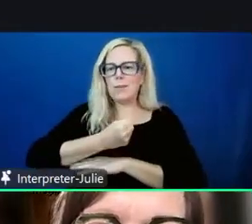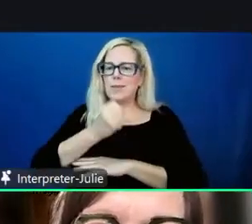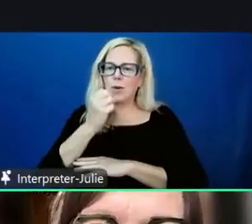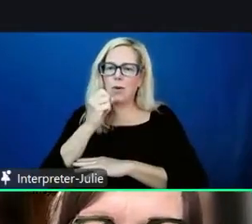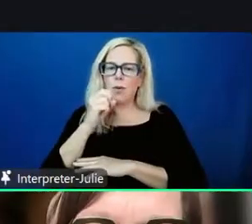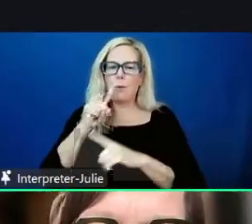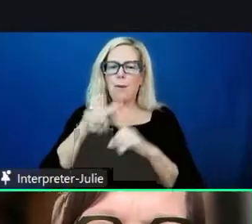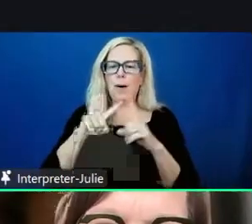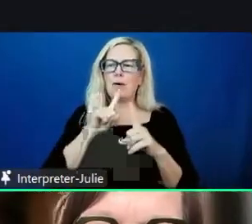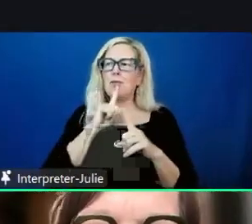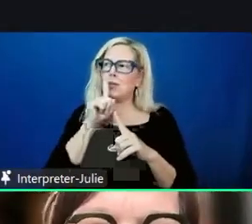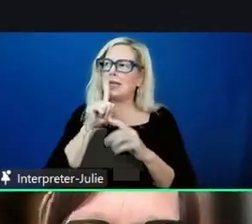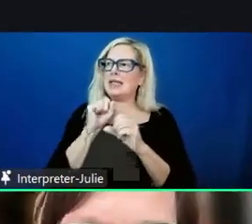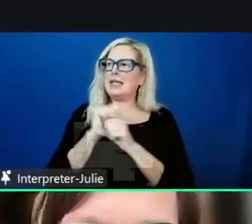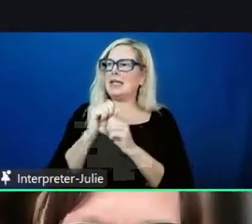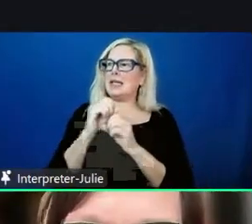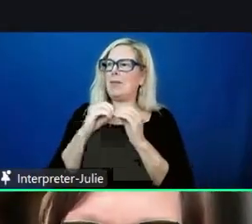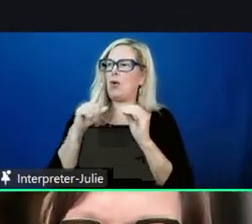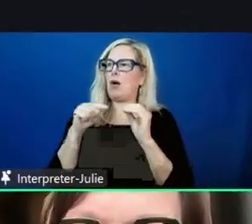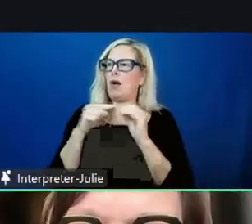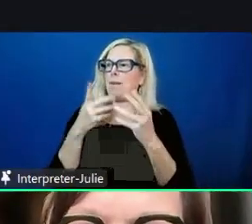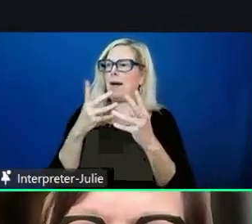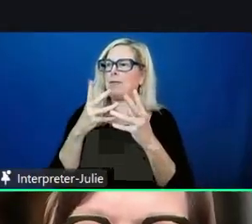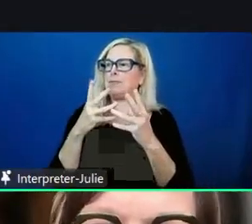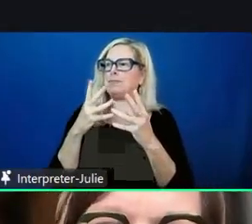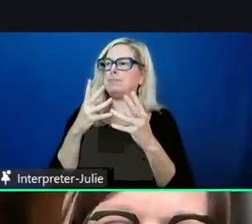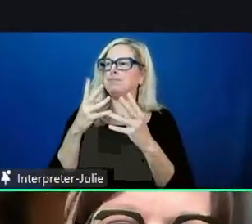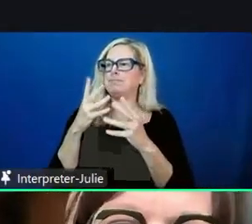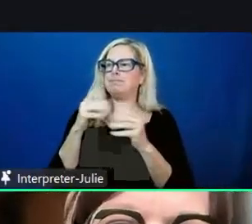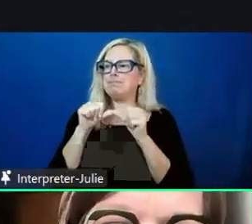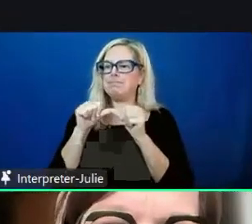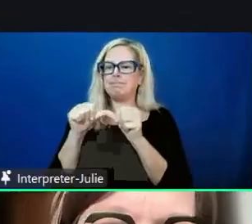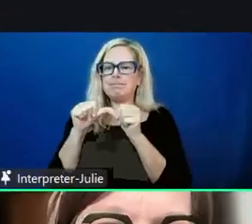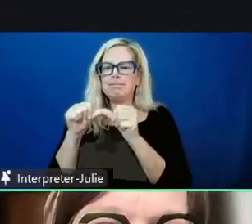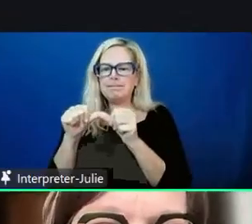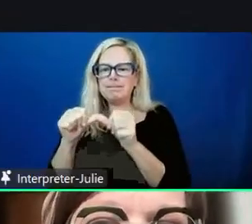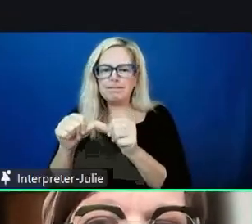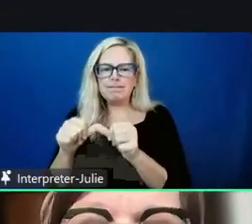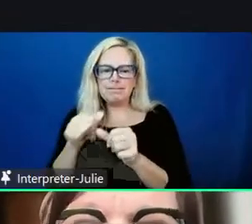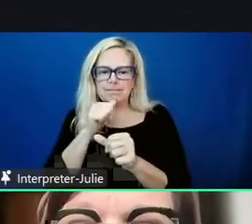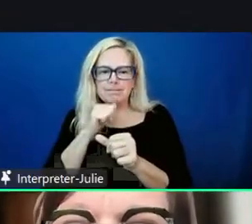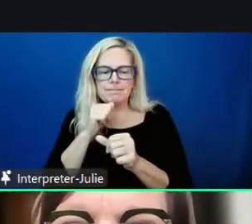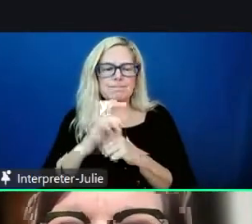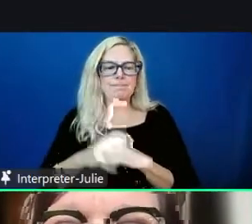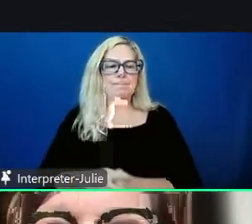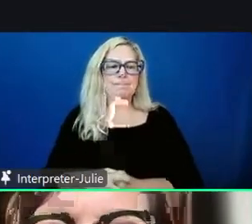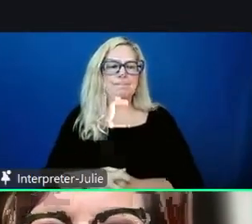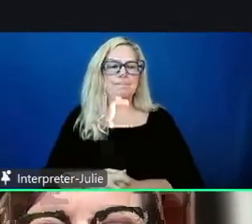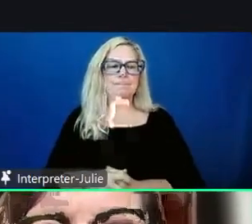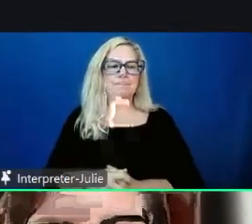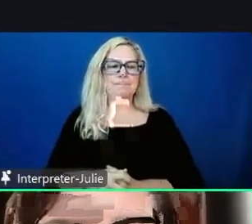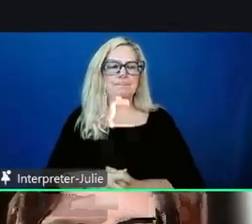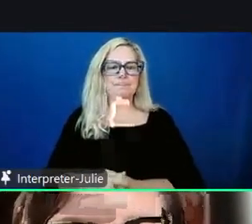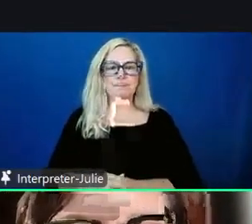And so as a result, our center has developed two self-assessment checklists.